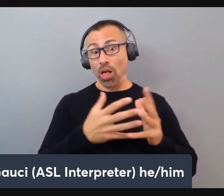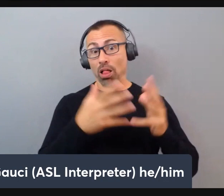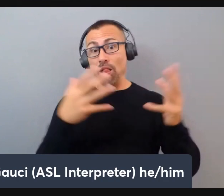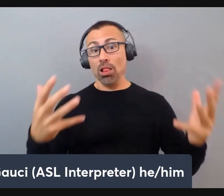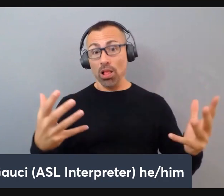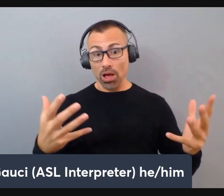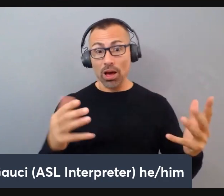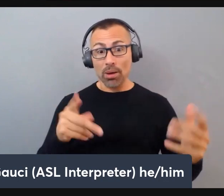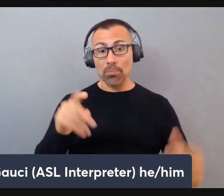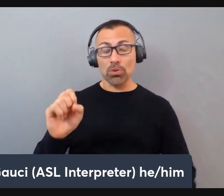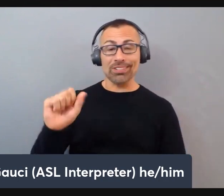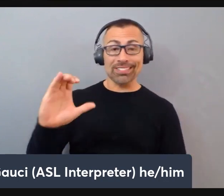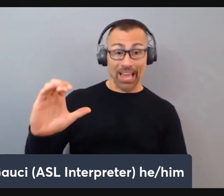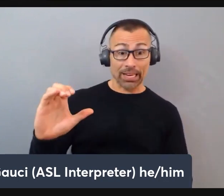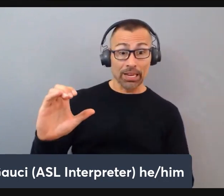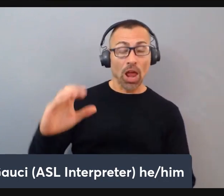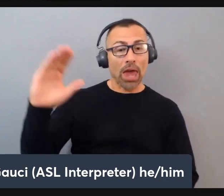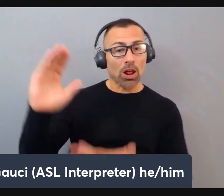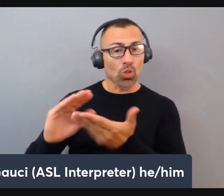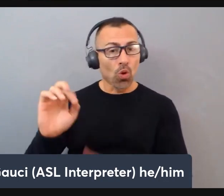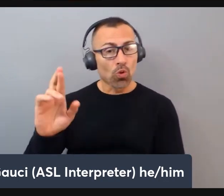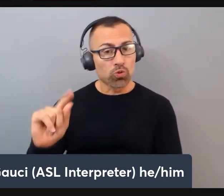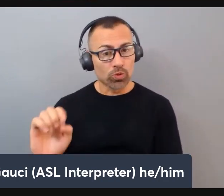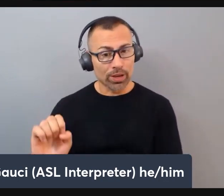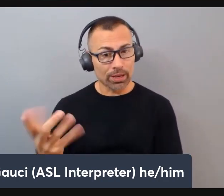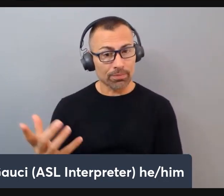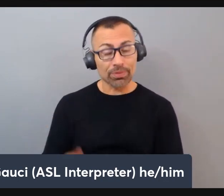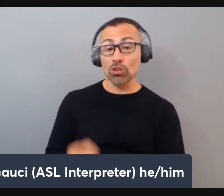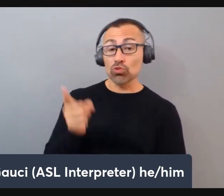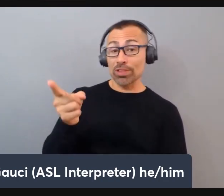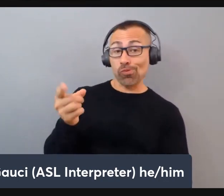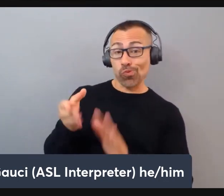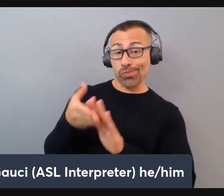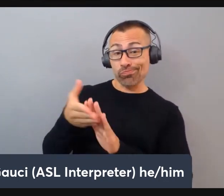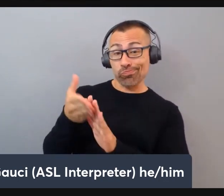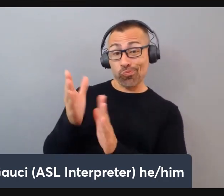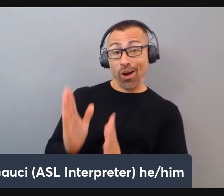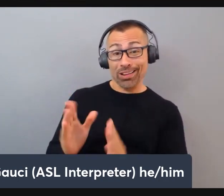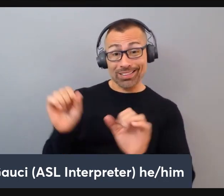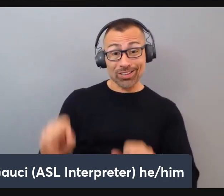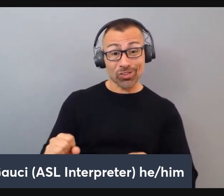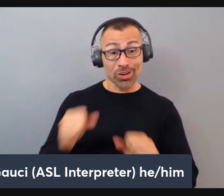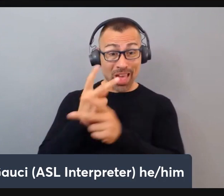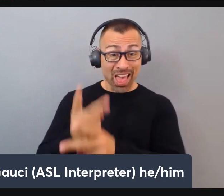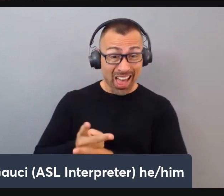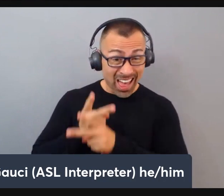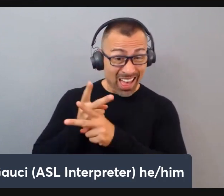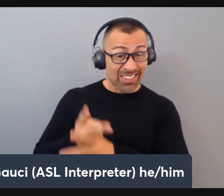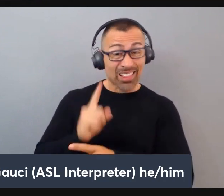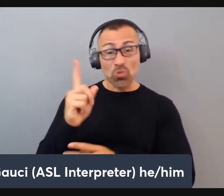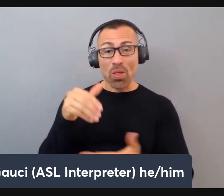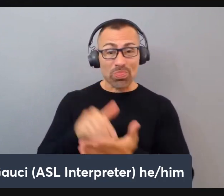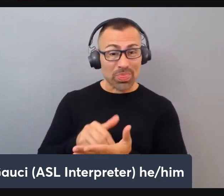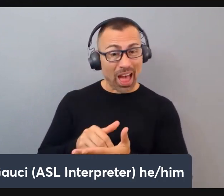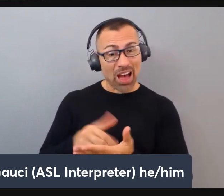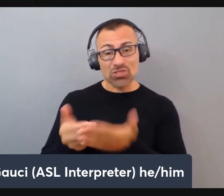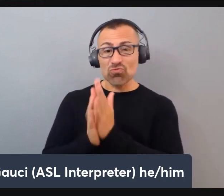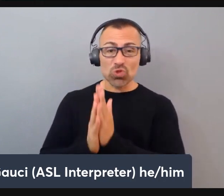So now, that one processor could be handling, you know, a thousand requests per second no problem. And my overall rate for the entire month